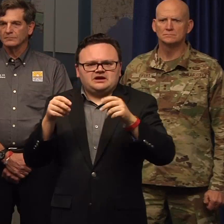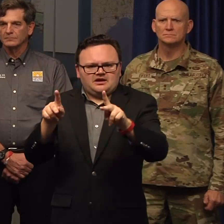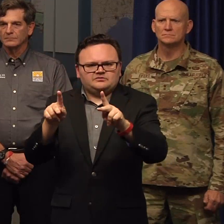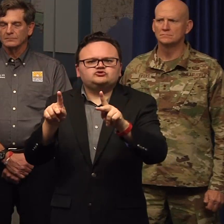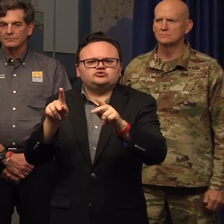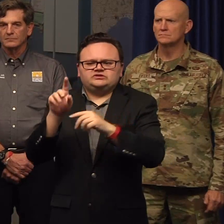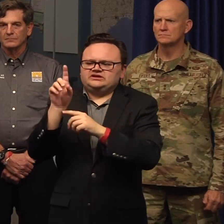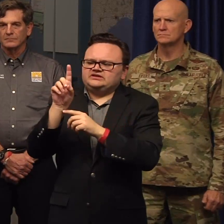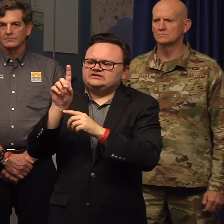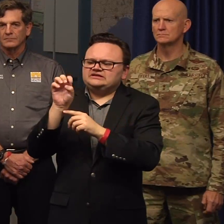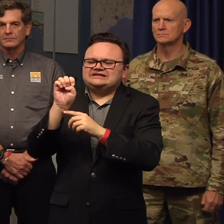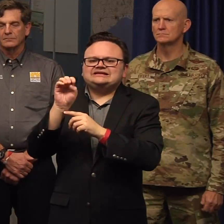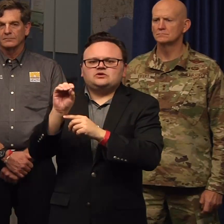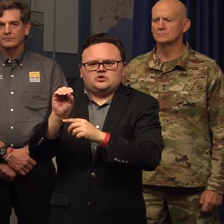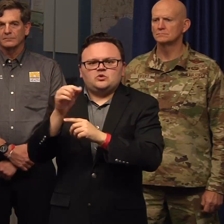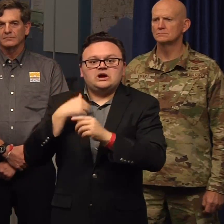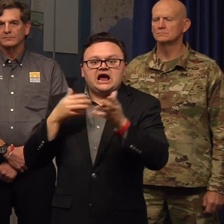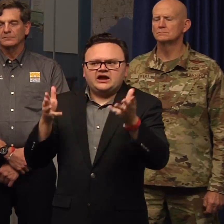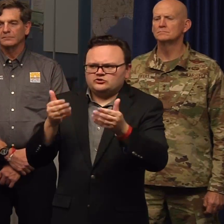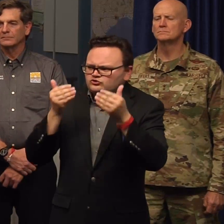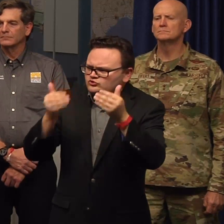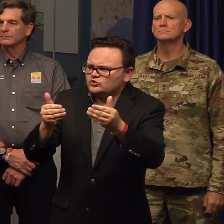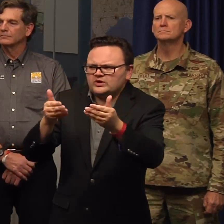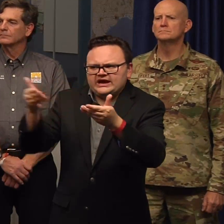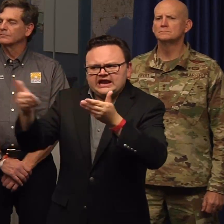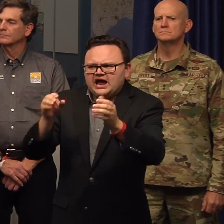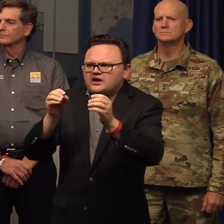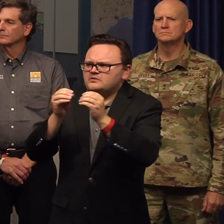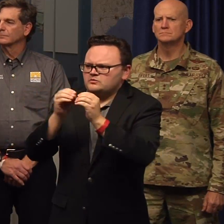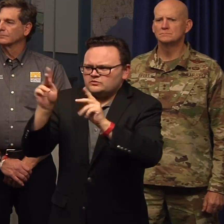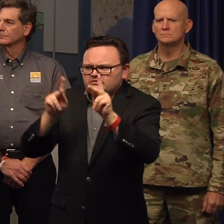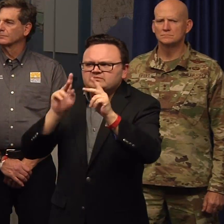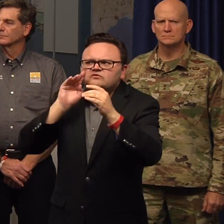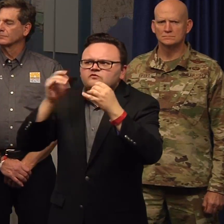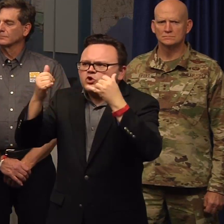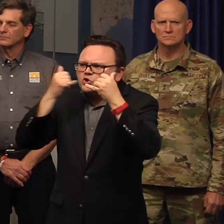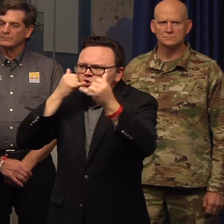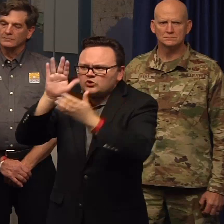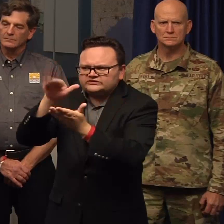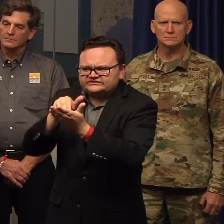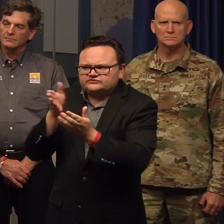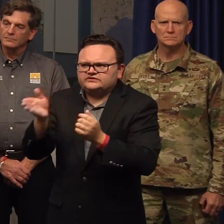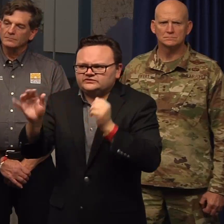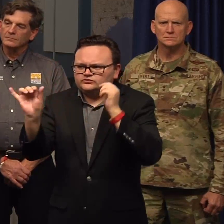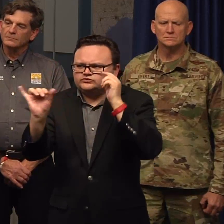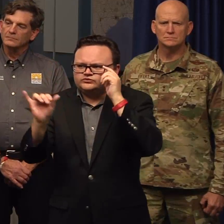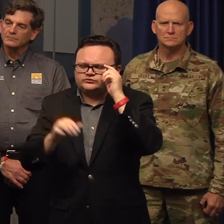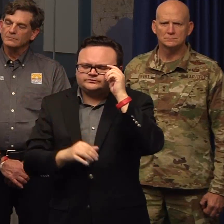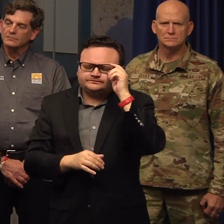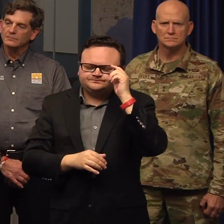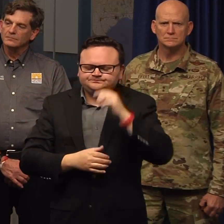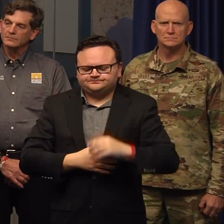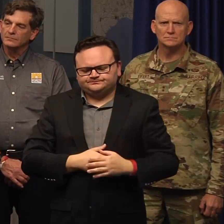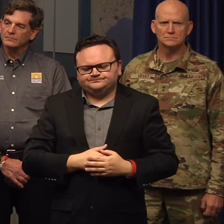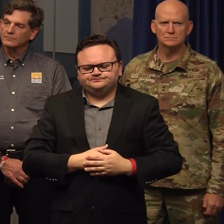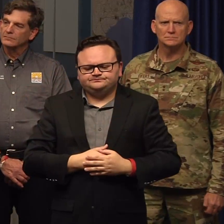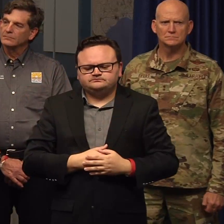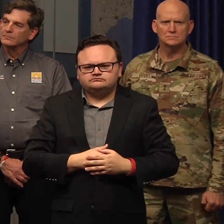AND OTHER WAYS TO BE ABLE TO GET A LIFELINE SO WE WANT THEM TO BE ABLE TO TALK TO SOMEONE